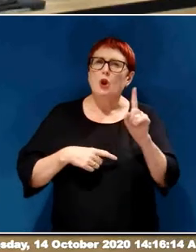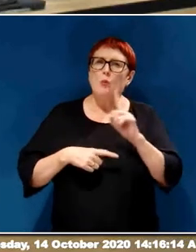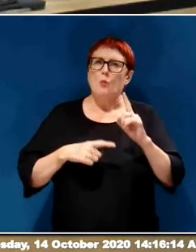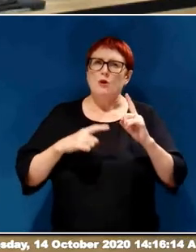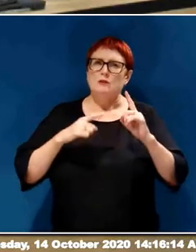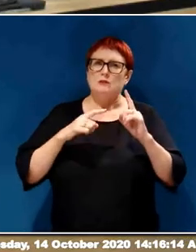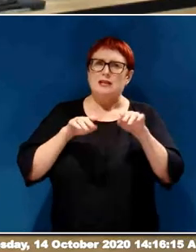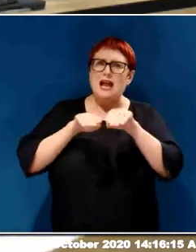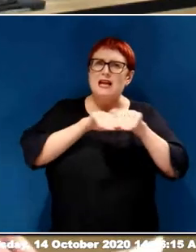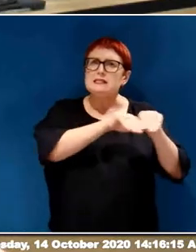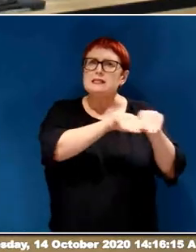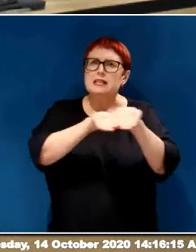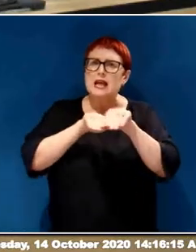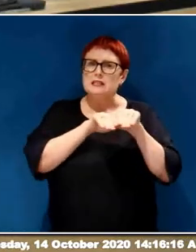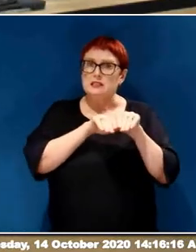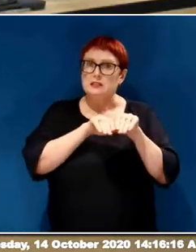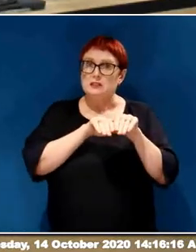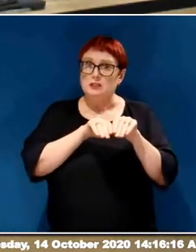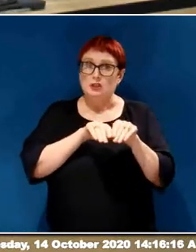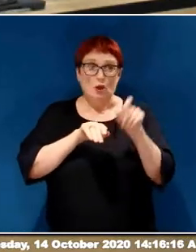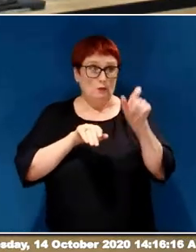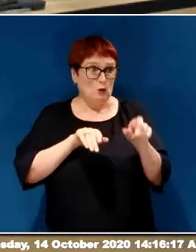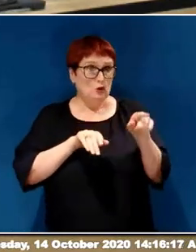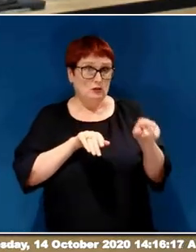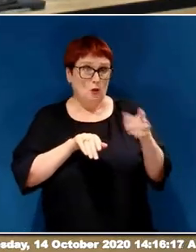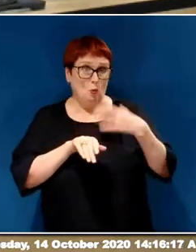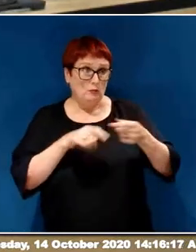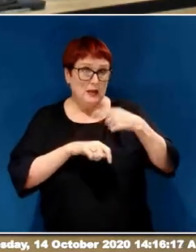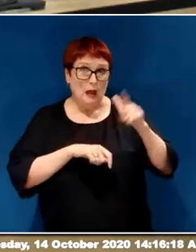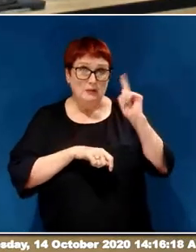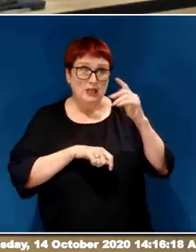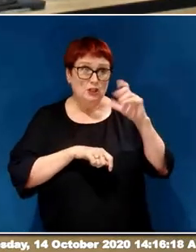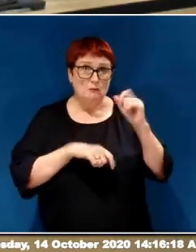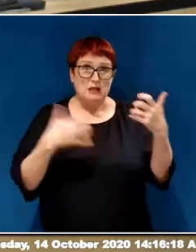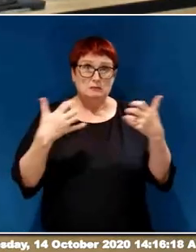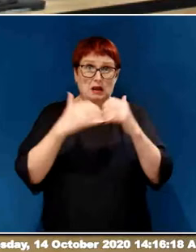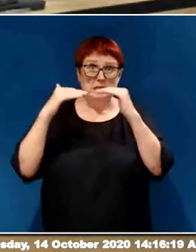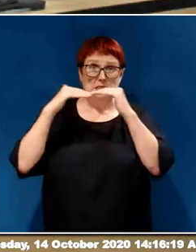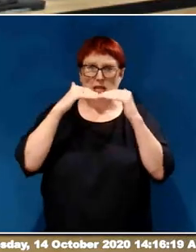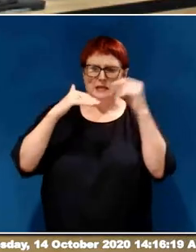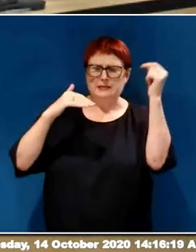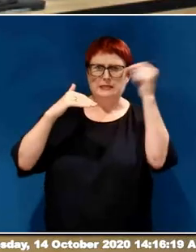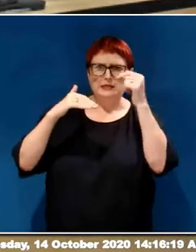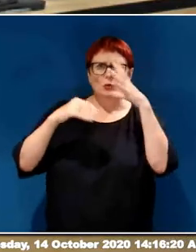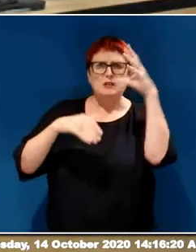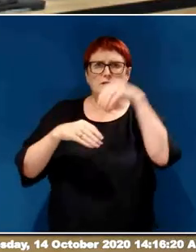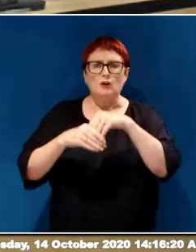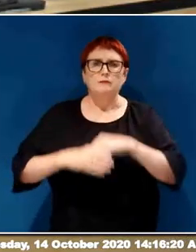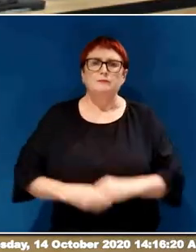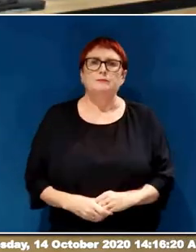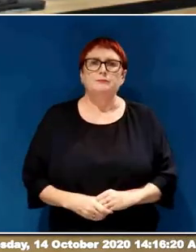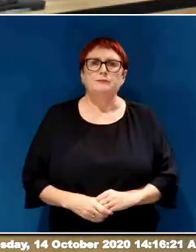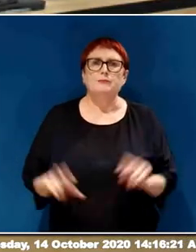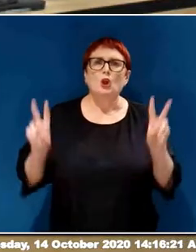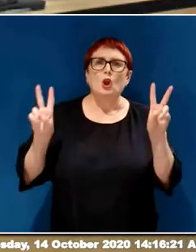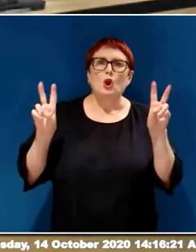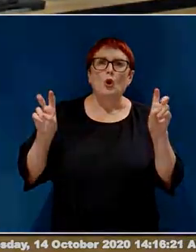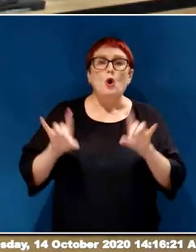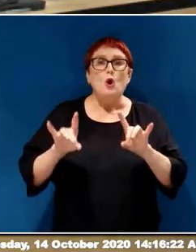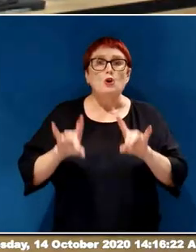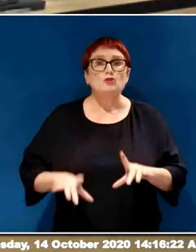DR de BRUIN: The Australian Professional Standards for Teachers were developed a